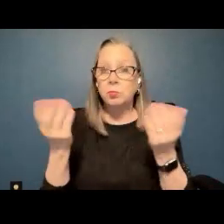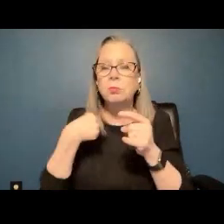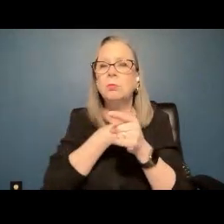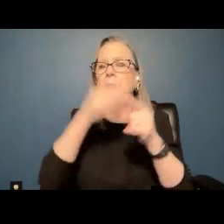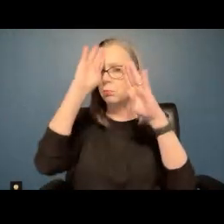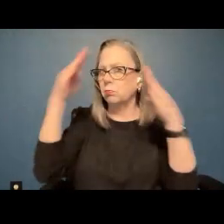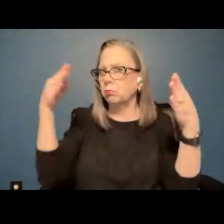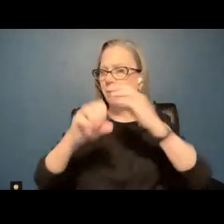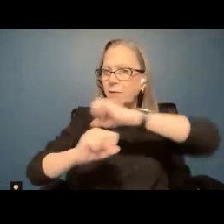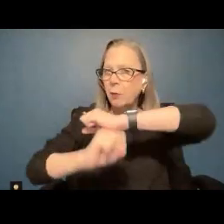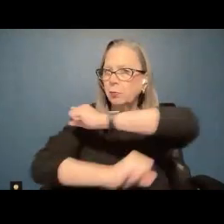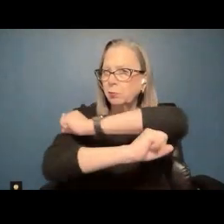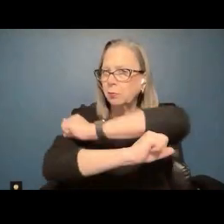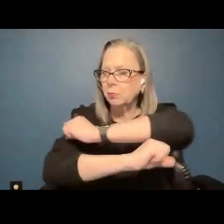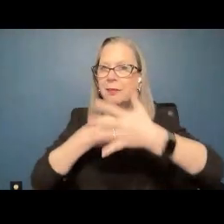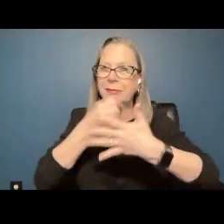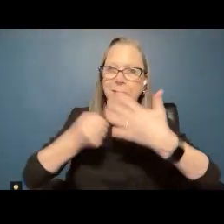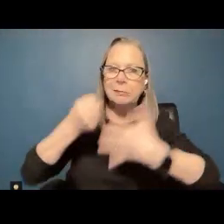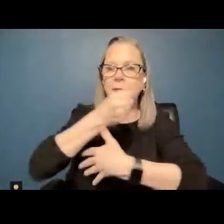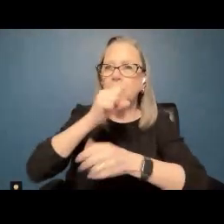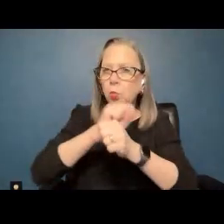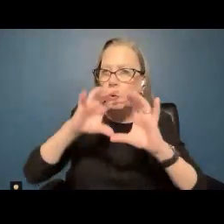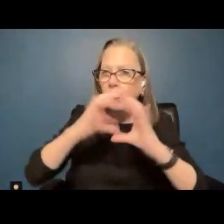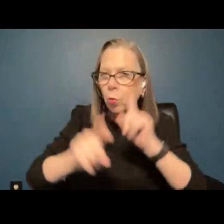foundational steps of prioritizing workforce questions and data sources.